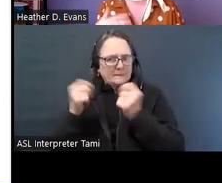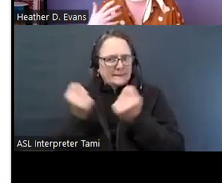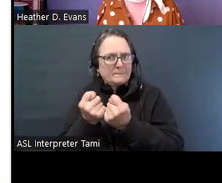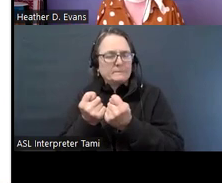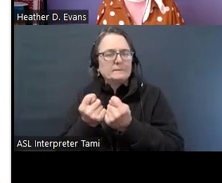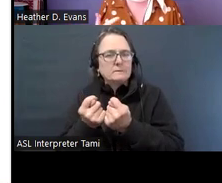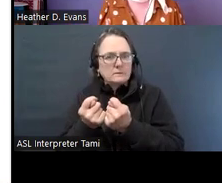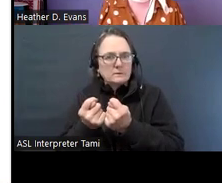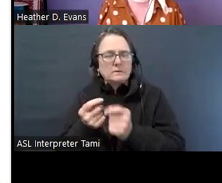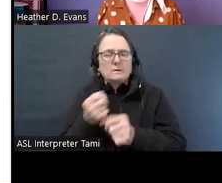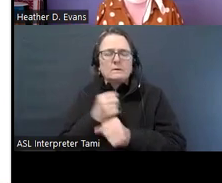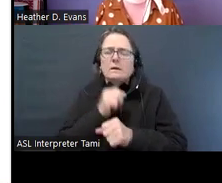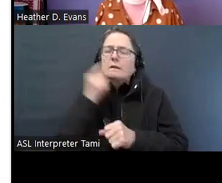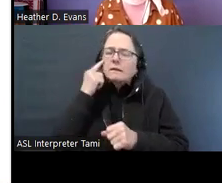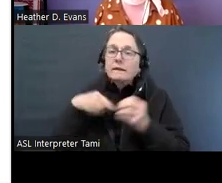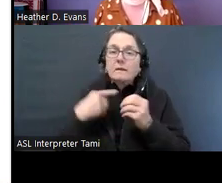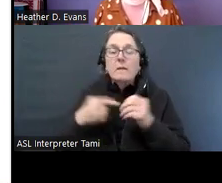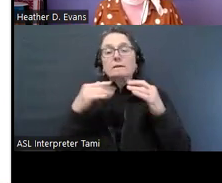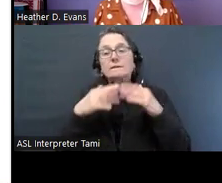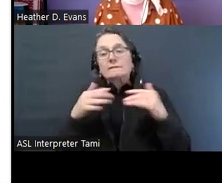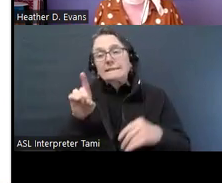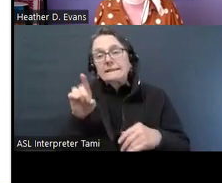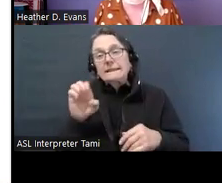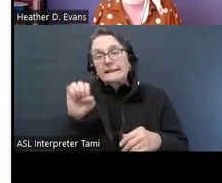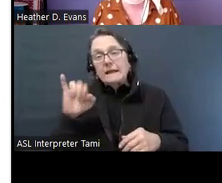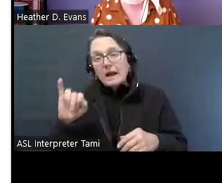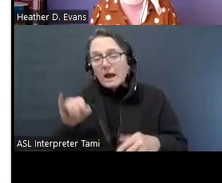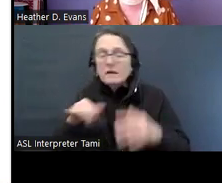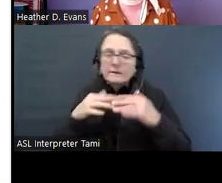in diversity, equity, and inclusion initiatives.